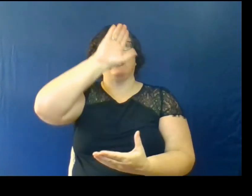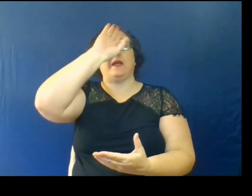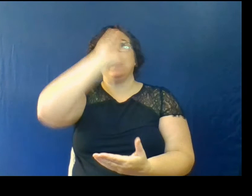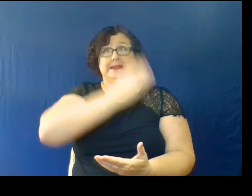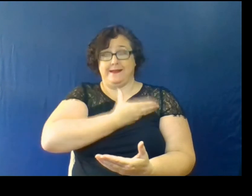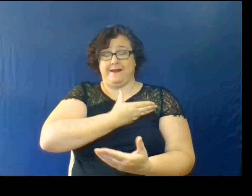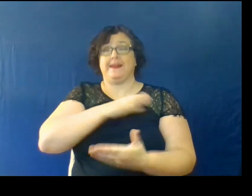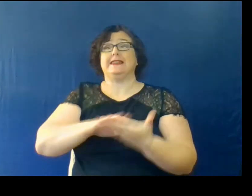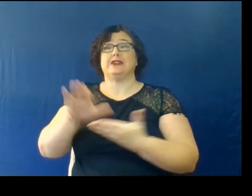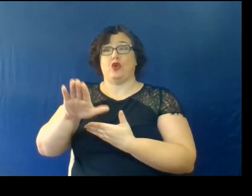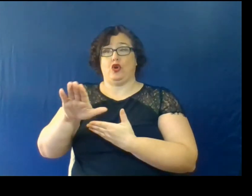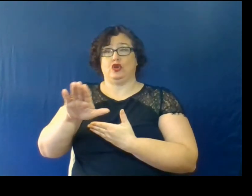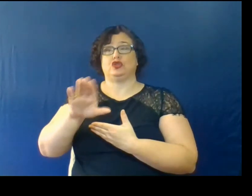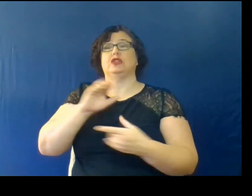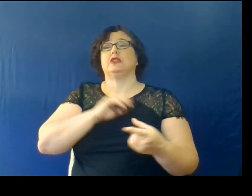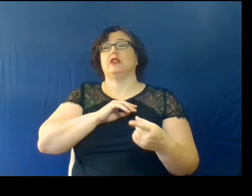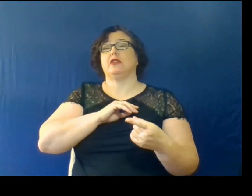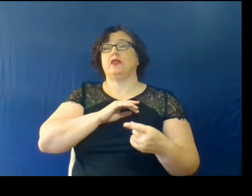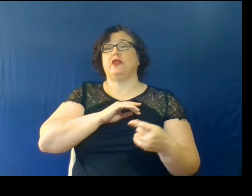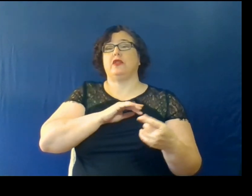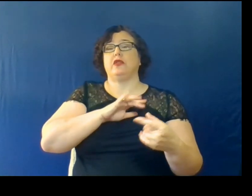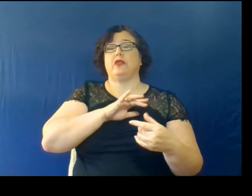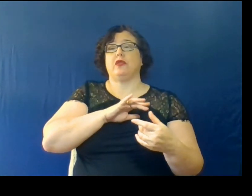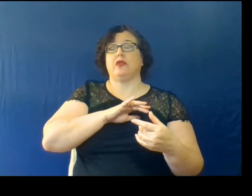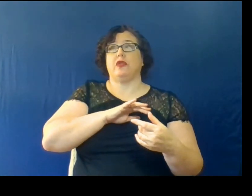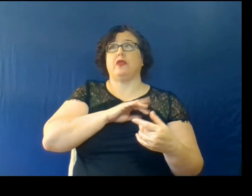they're going to vote. My oldest daughter wants to vote in person and she's going to vote during